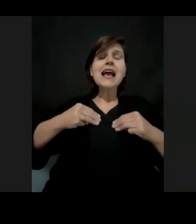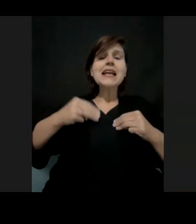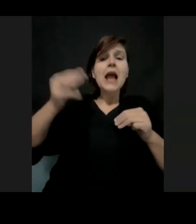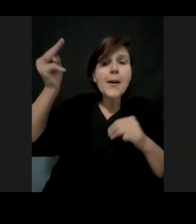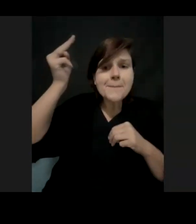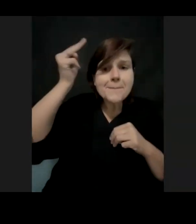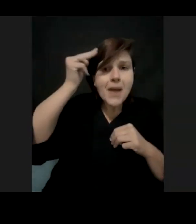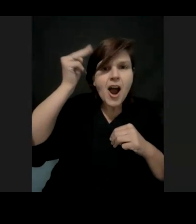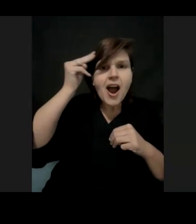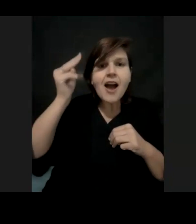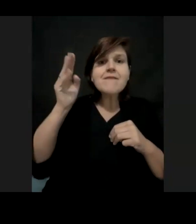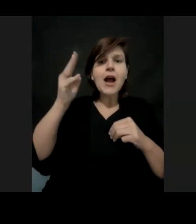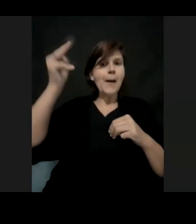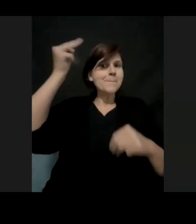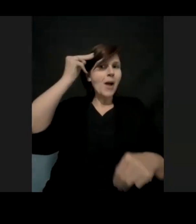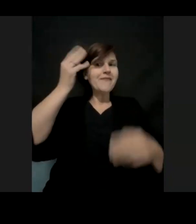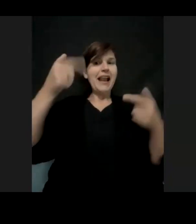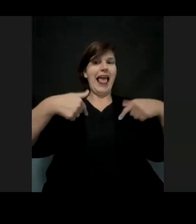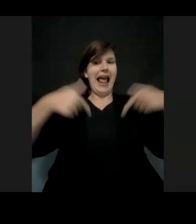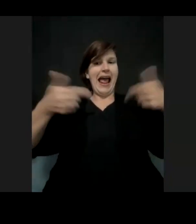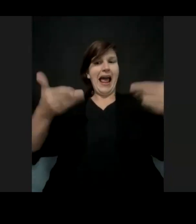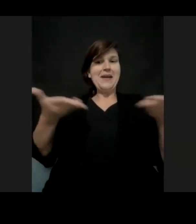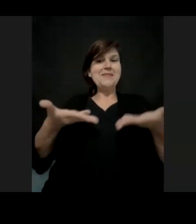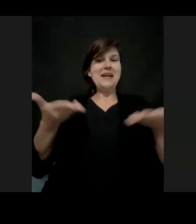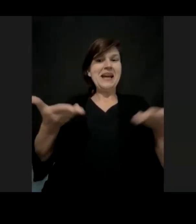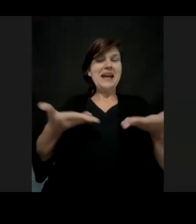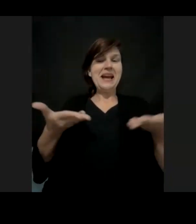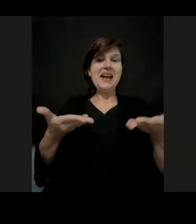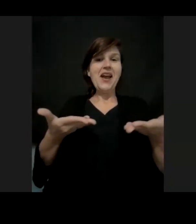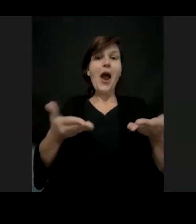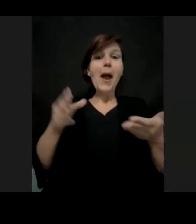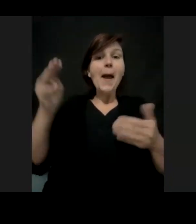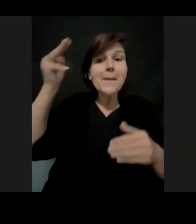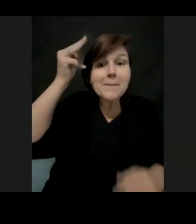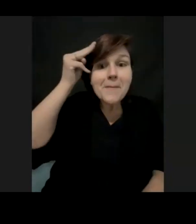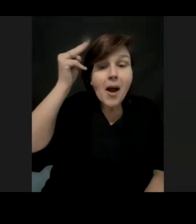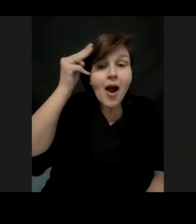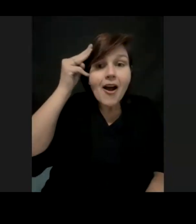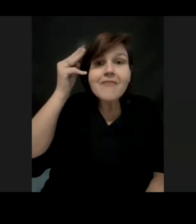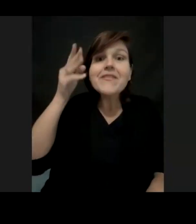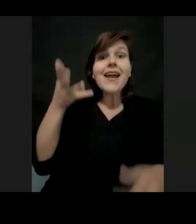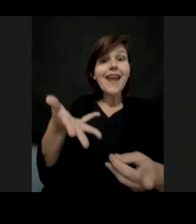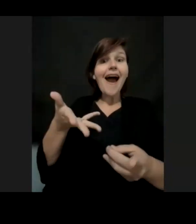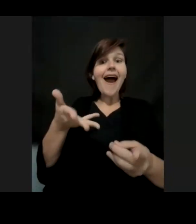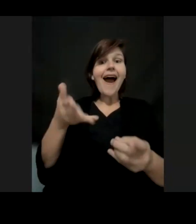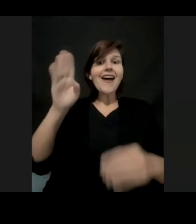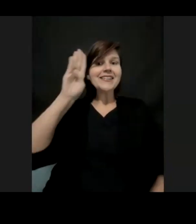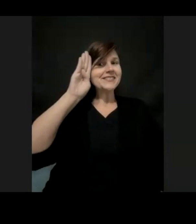I'm over here! Marvin, there you are! Hello, everybody!